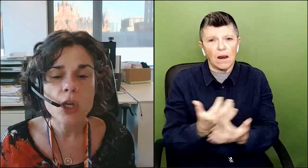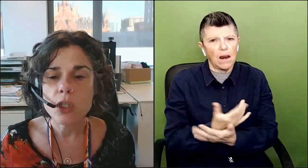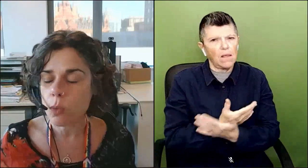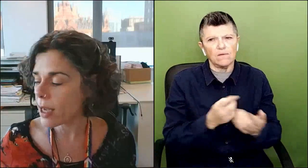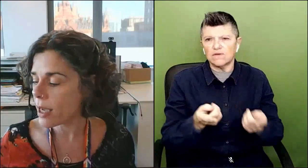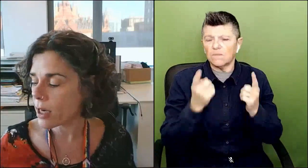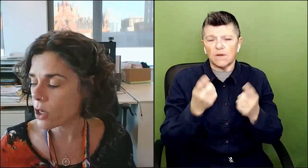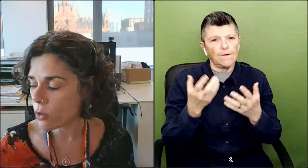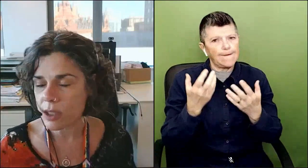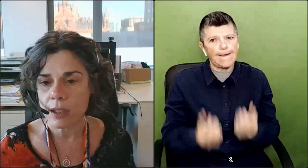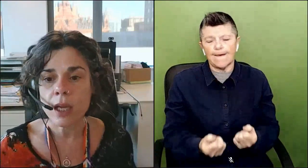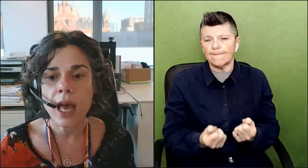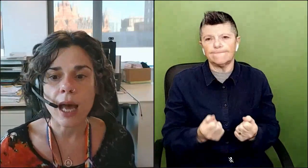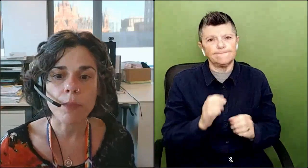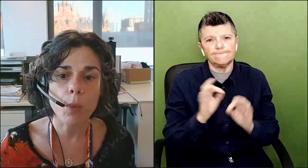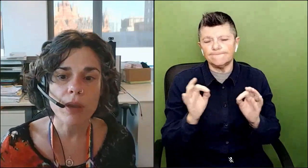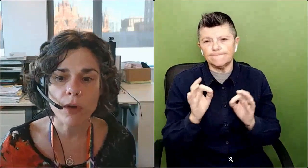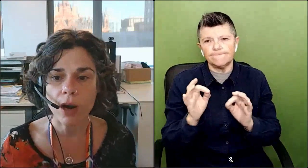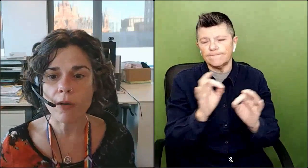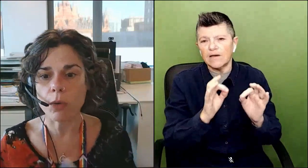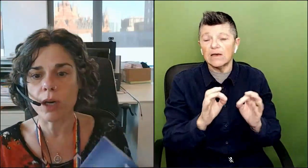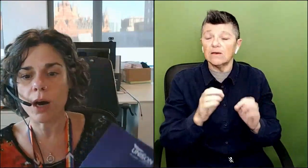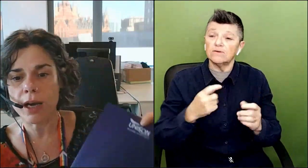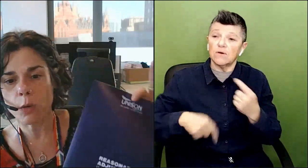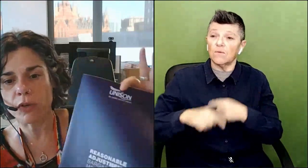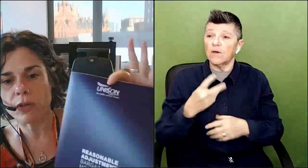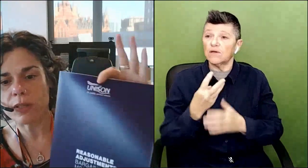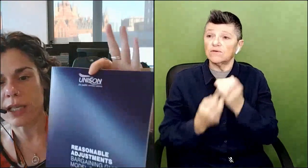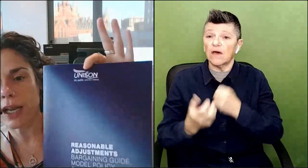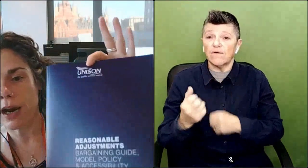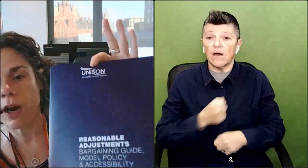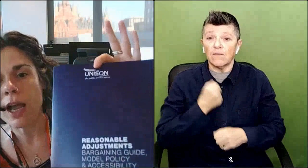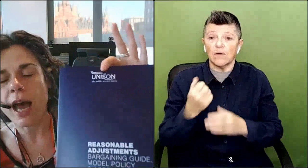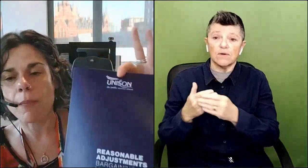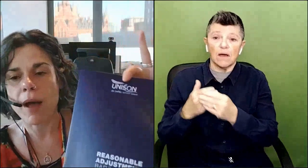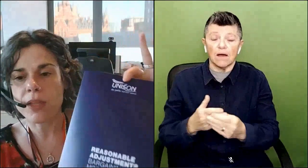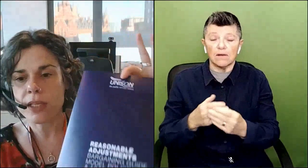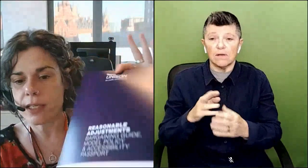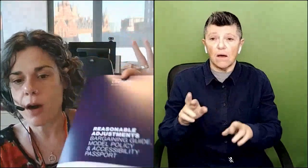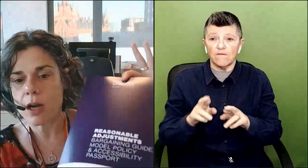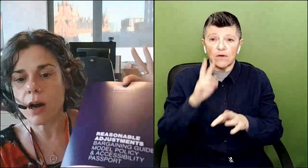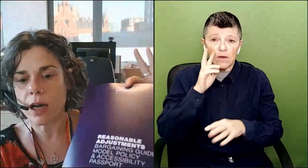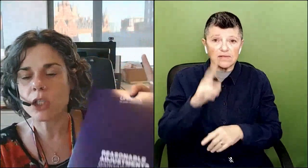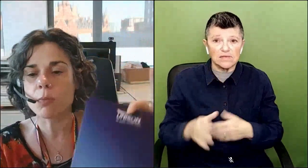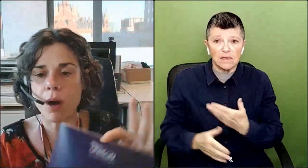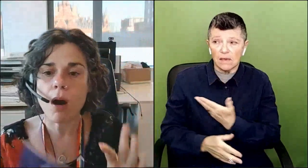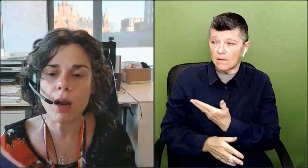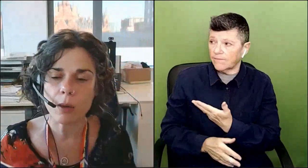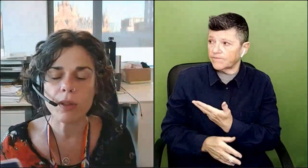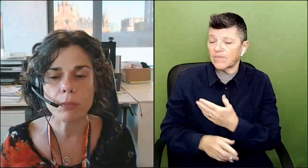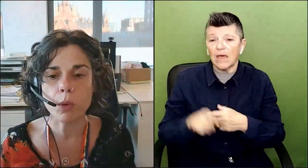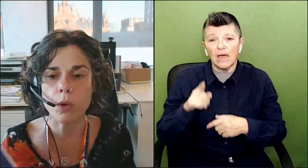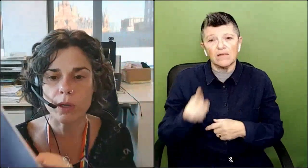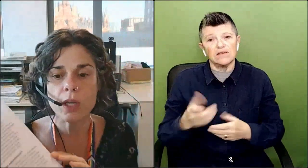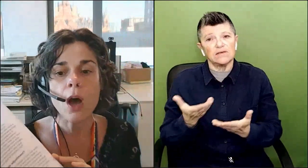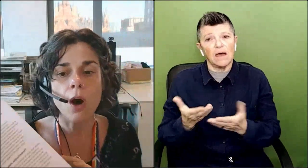So we in UNISON, we've got our own guide. Hopefully you can see it here, and this is our guide to bargaining with employers on